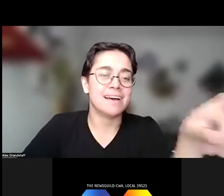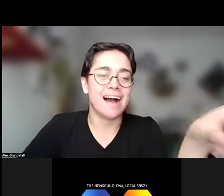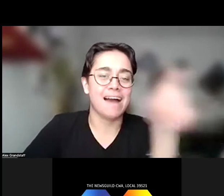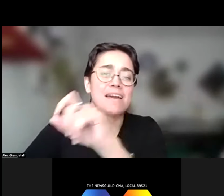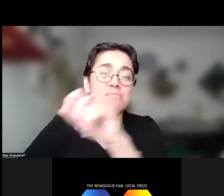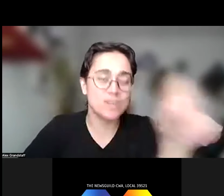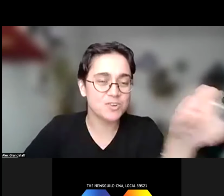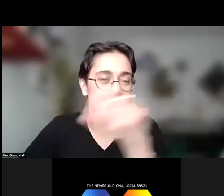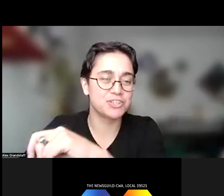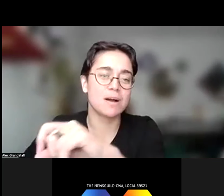other members of the team, maybe.